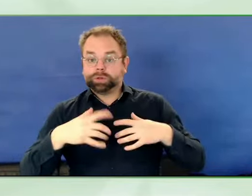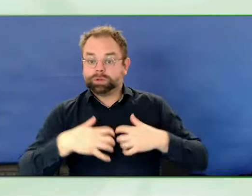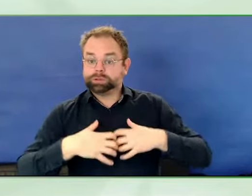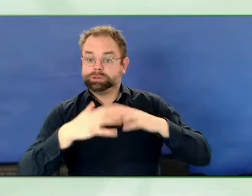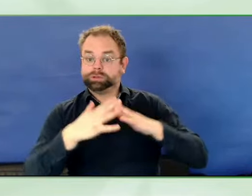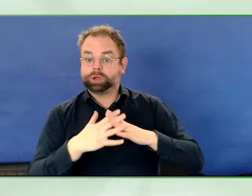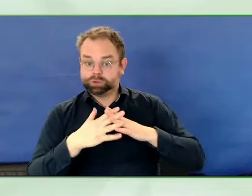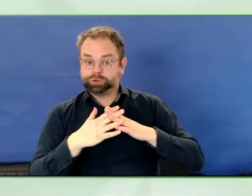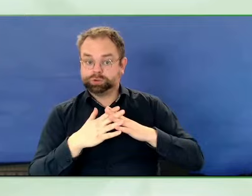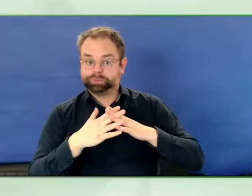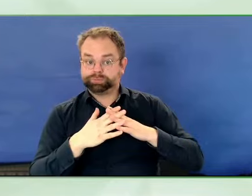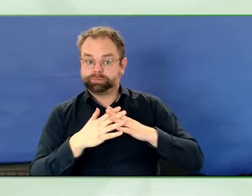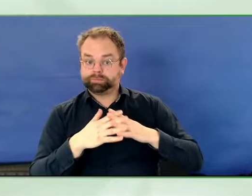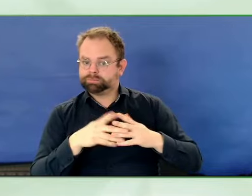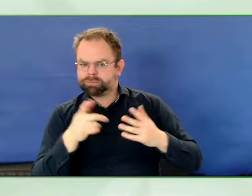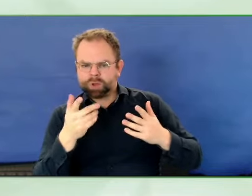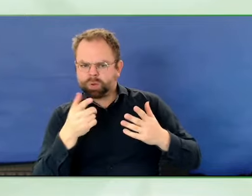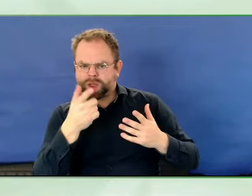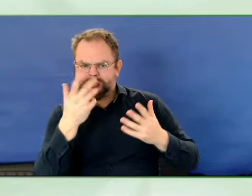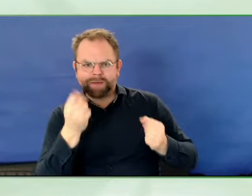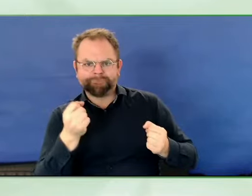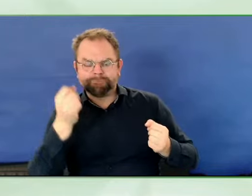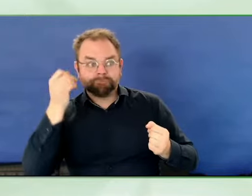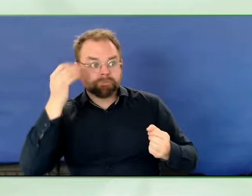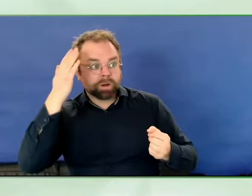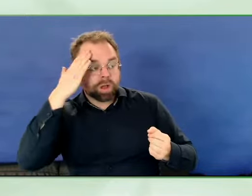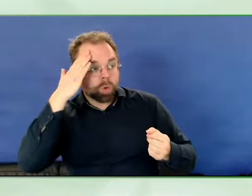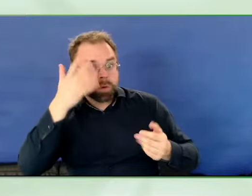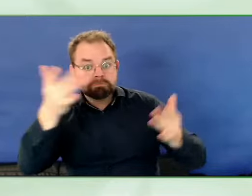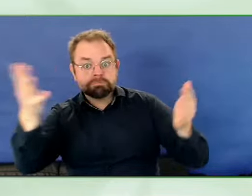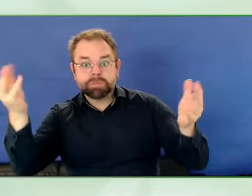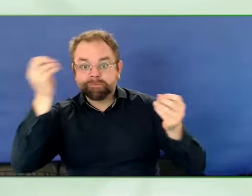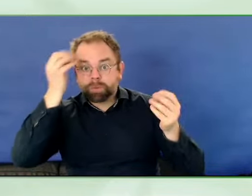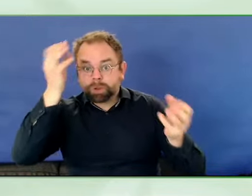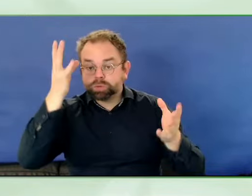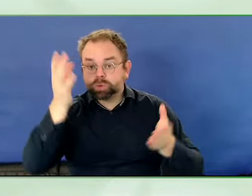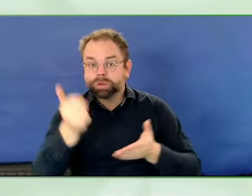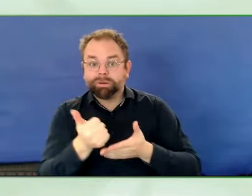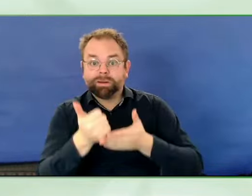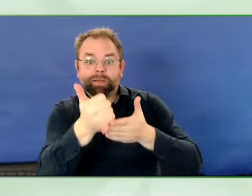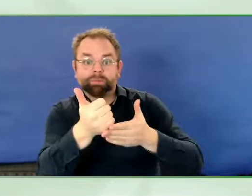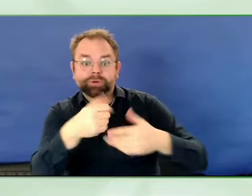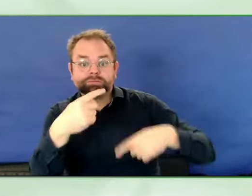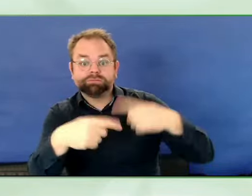out and doing it yourself? Think that it is the latter, to be honest.